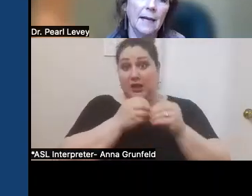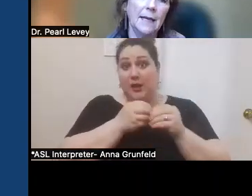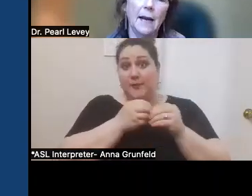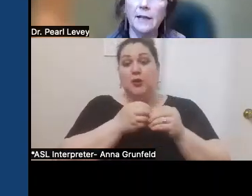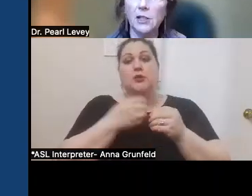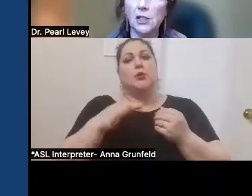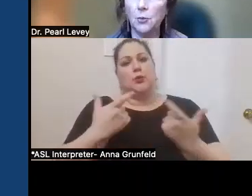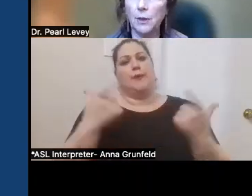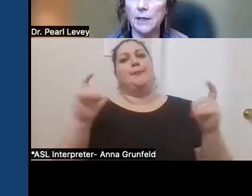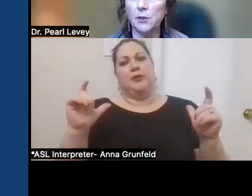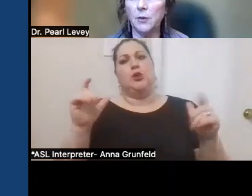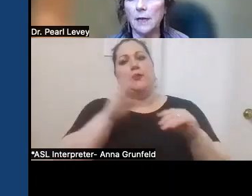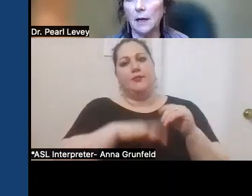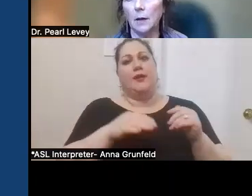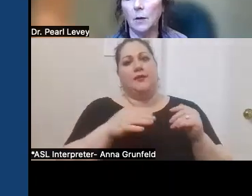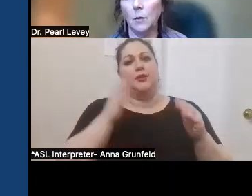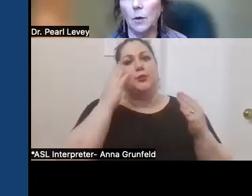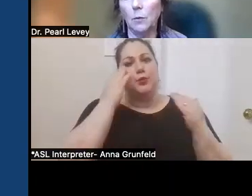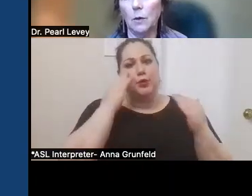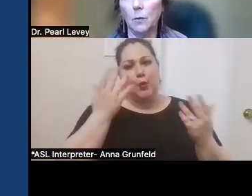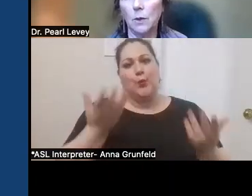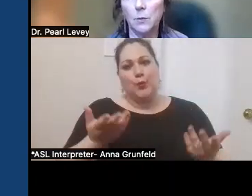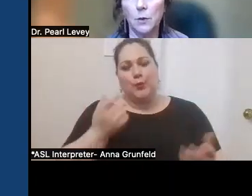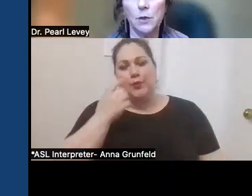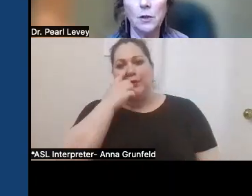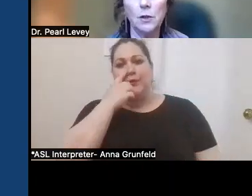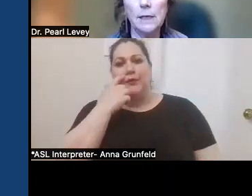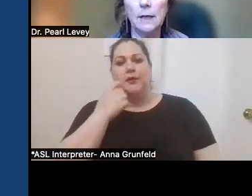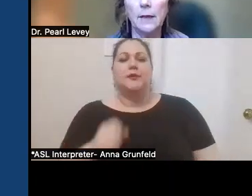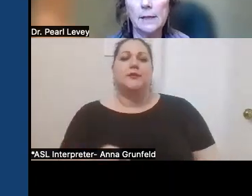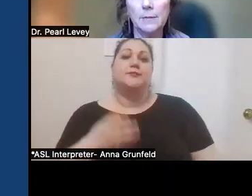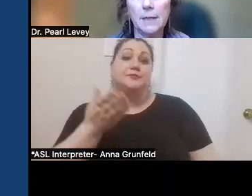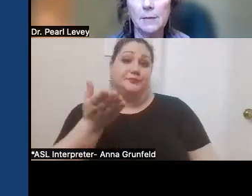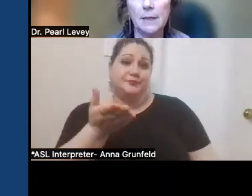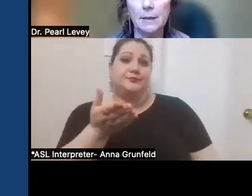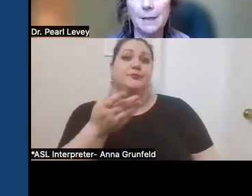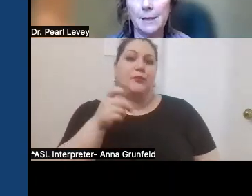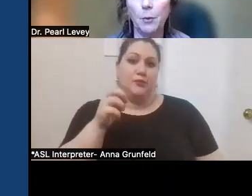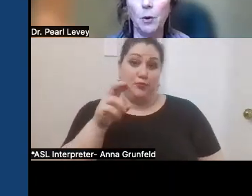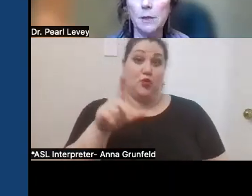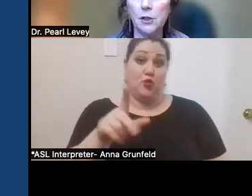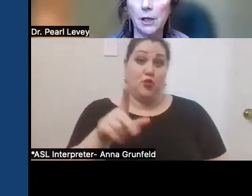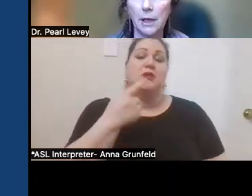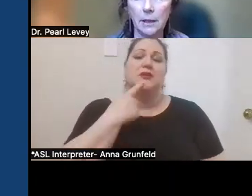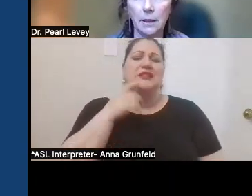Yeah, I think just to reiterate, like what Tony said, that sometimes it's a process to getting